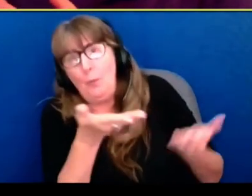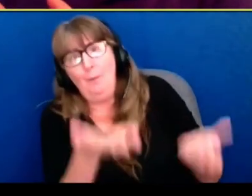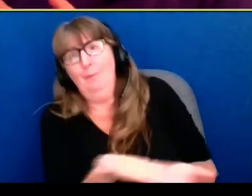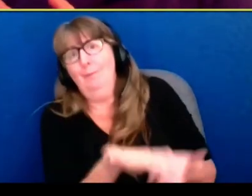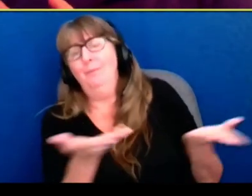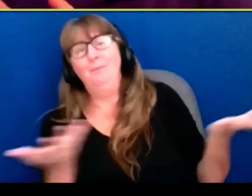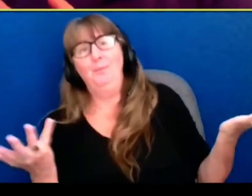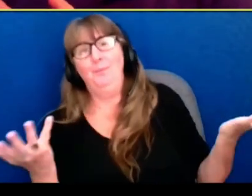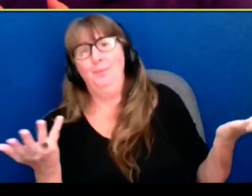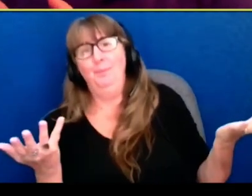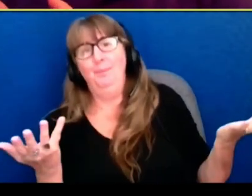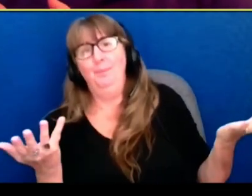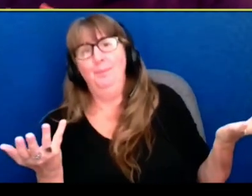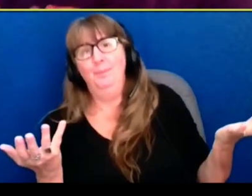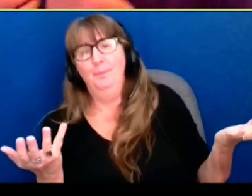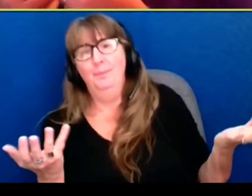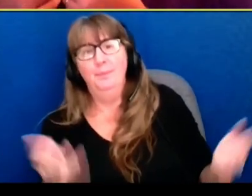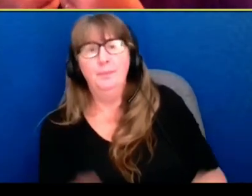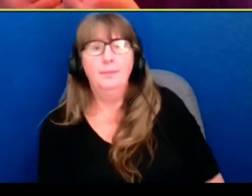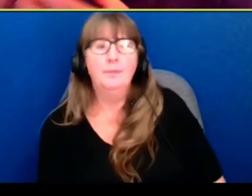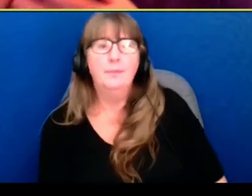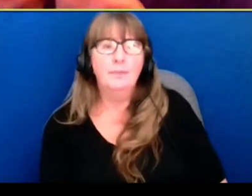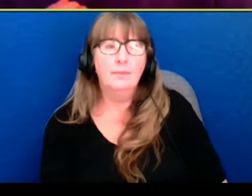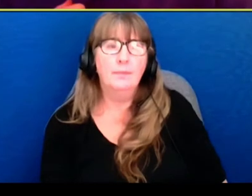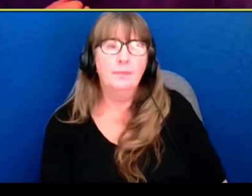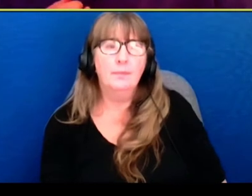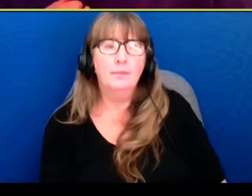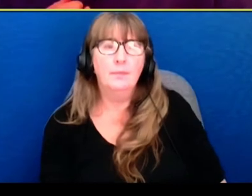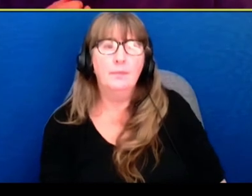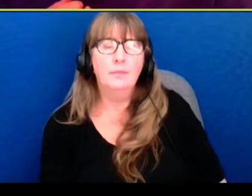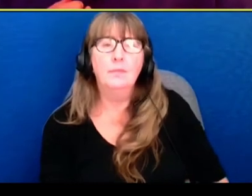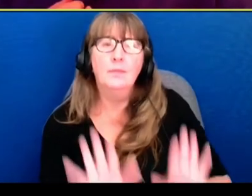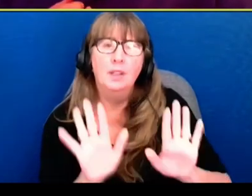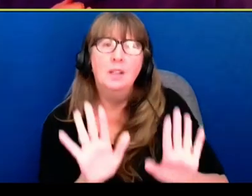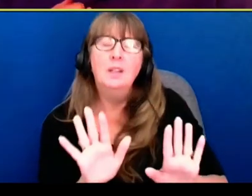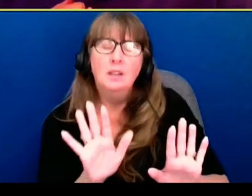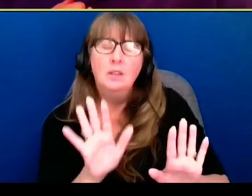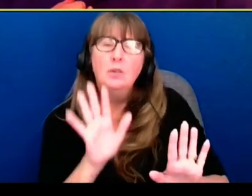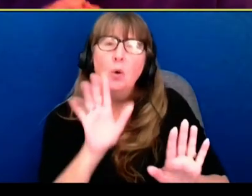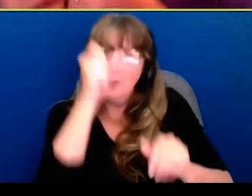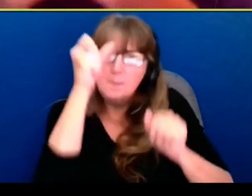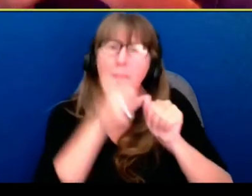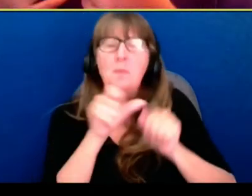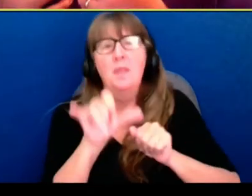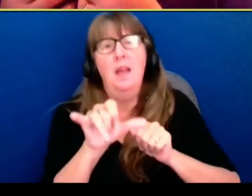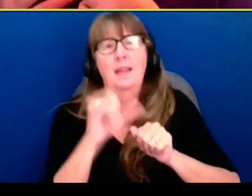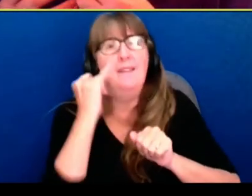who's standing there and catches it. Trying to under, think about that when that happens,